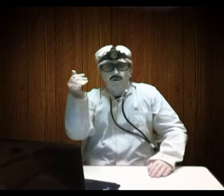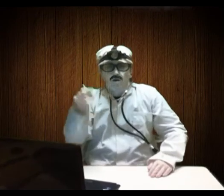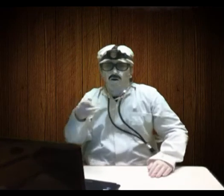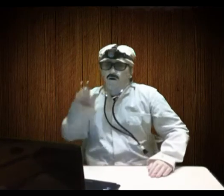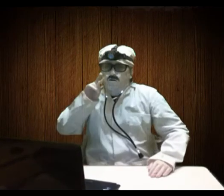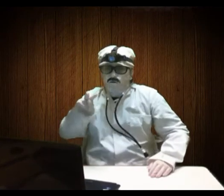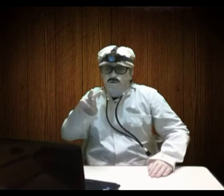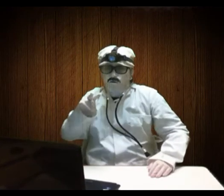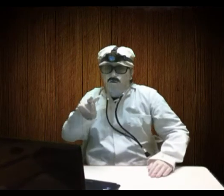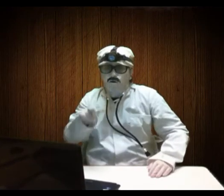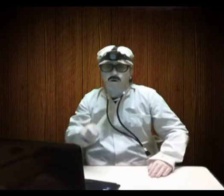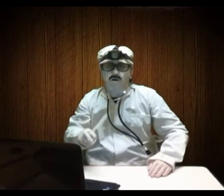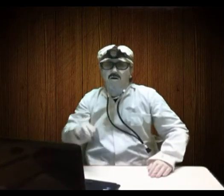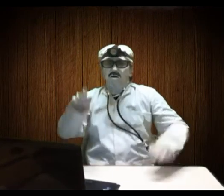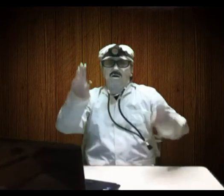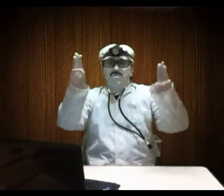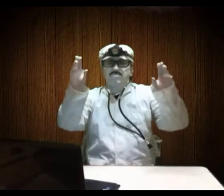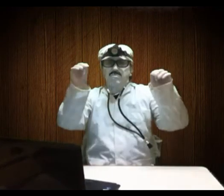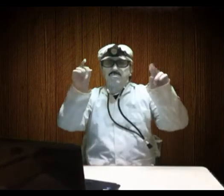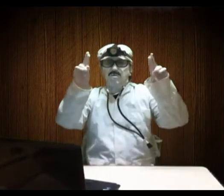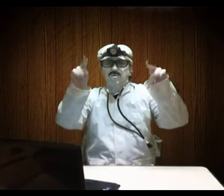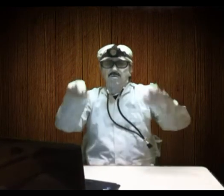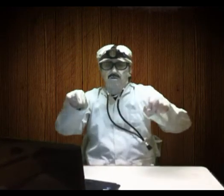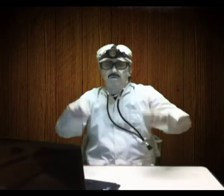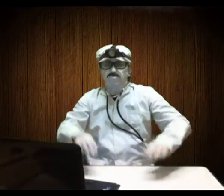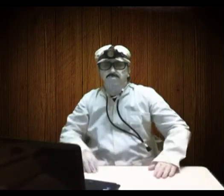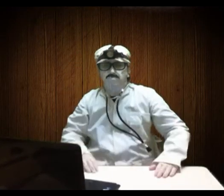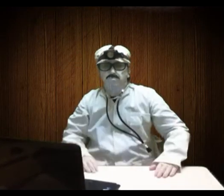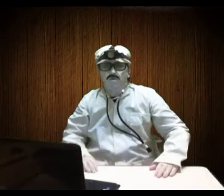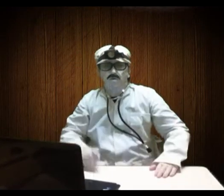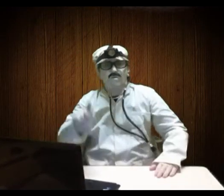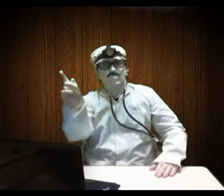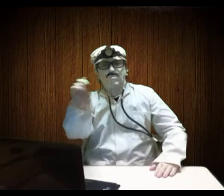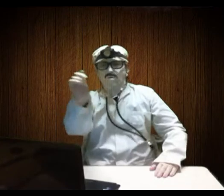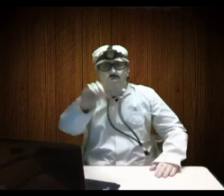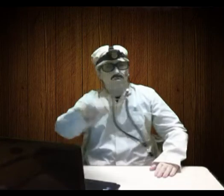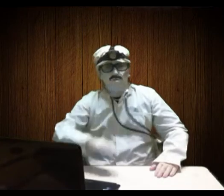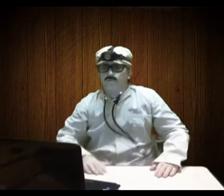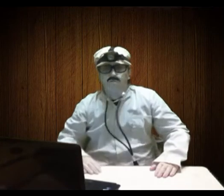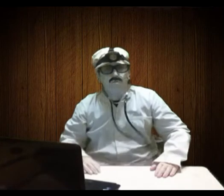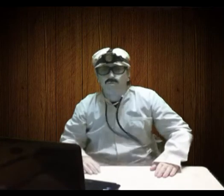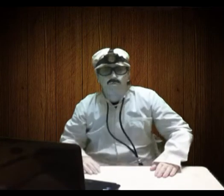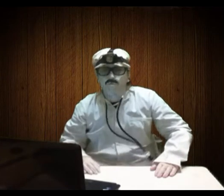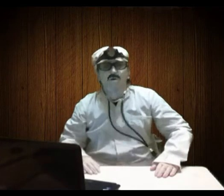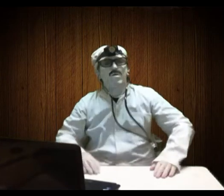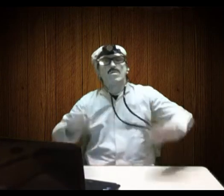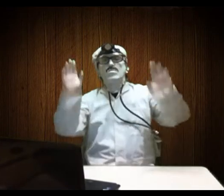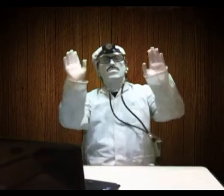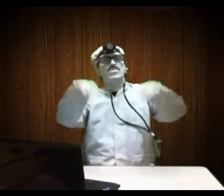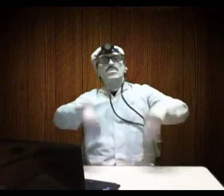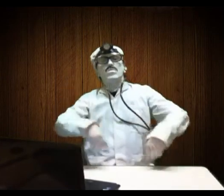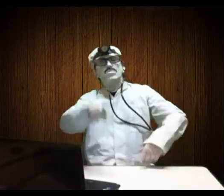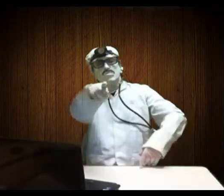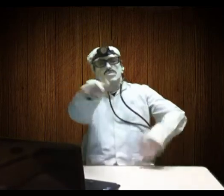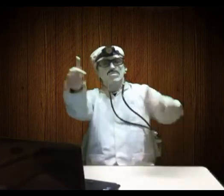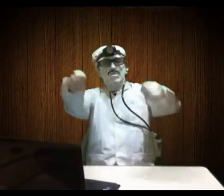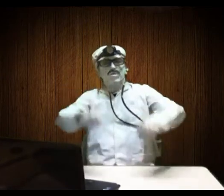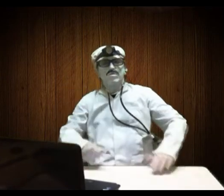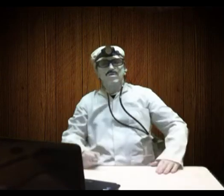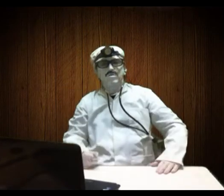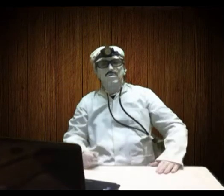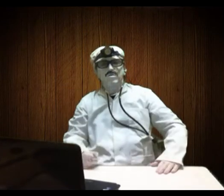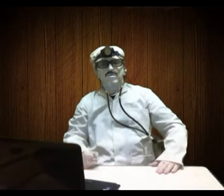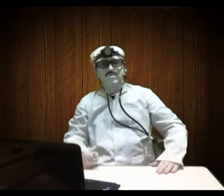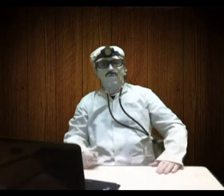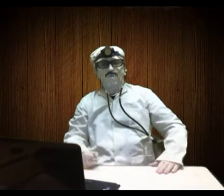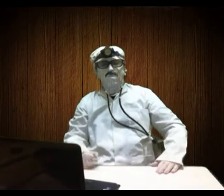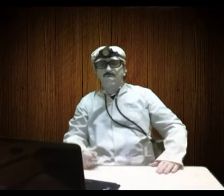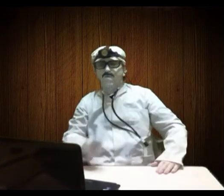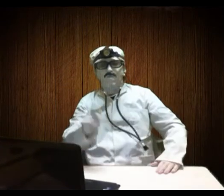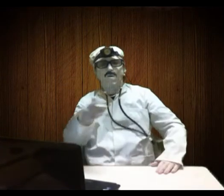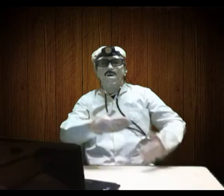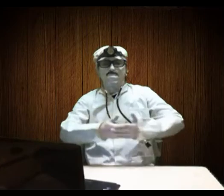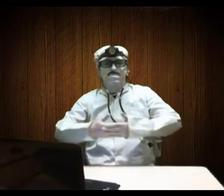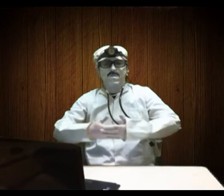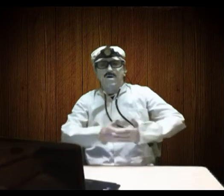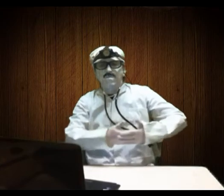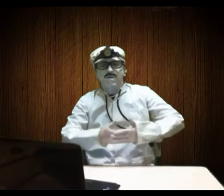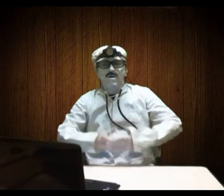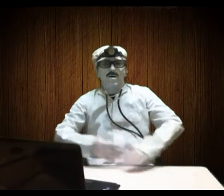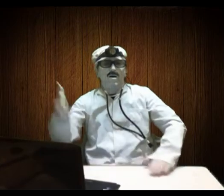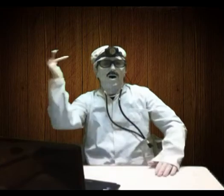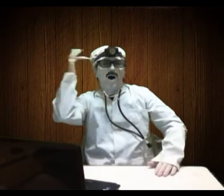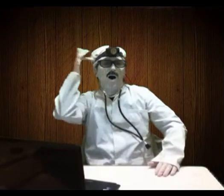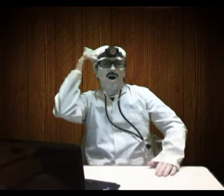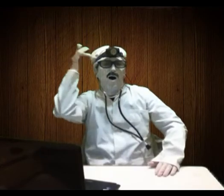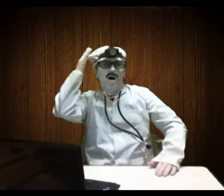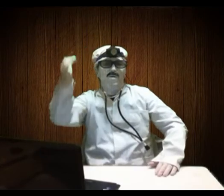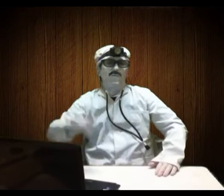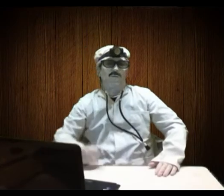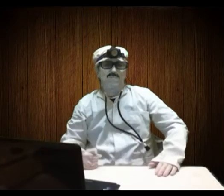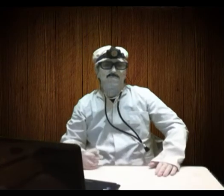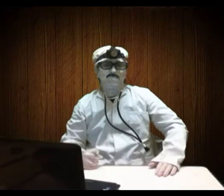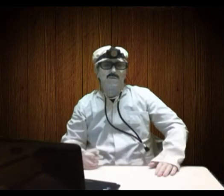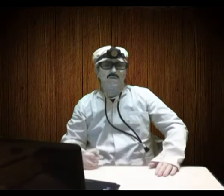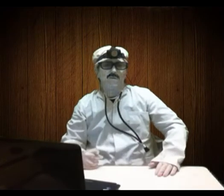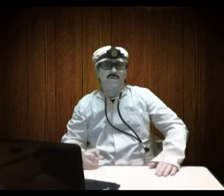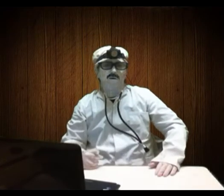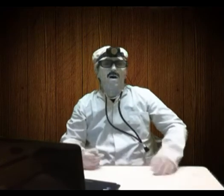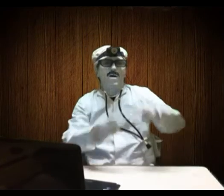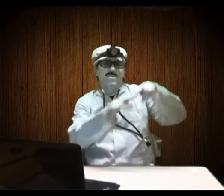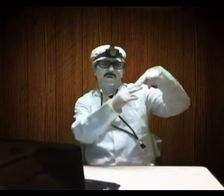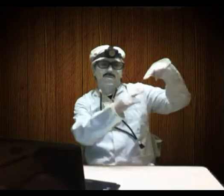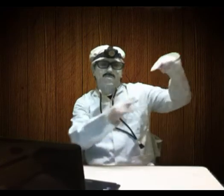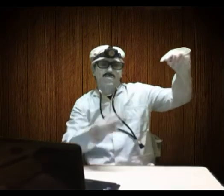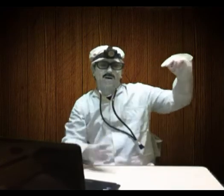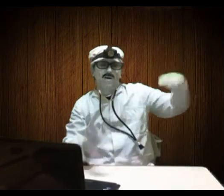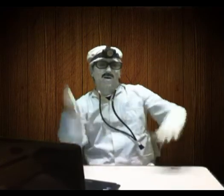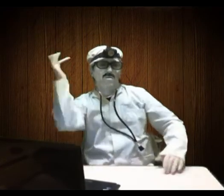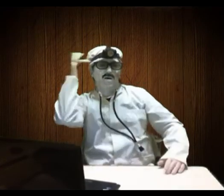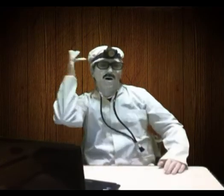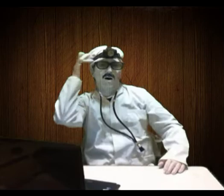Because you were engrossed in the persuit of sexual images, money and porn yourselves. No no no! You are doing fine. No this is not the problem. It is your baby. It is mentally ill. It is a genetic thing.